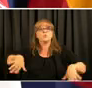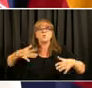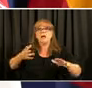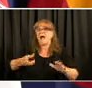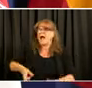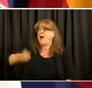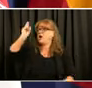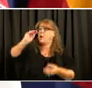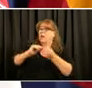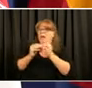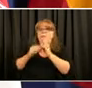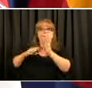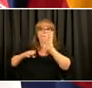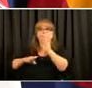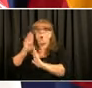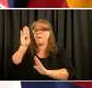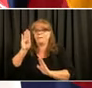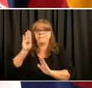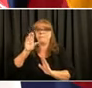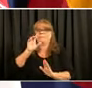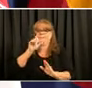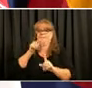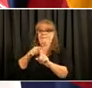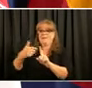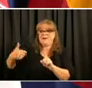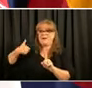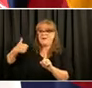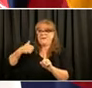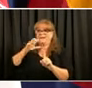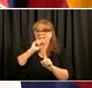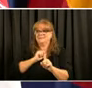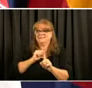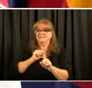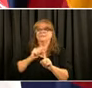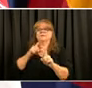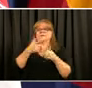kids is really as you mentioned in boulder we've also seen an increase in that age group